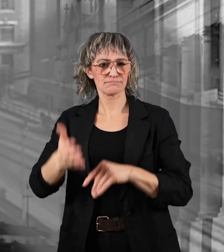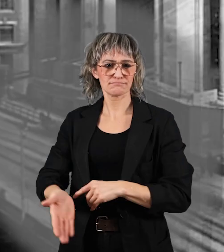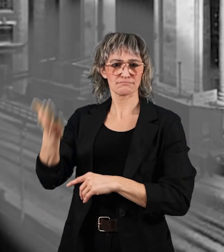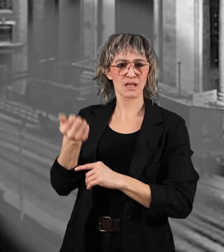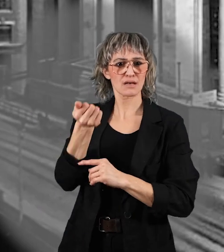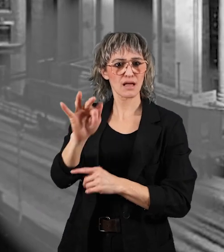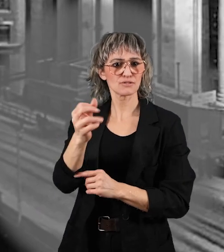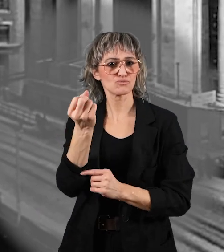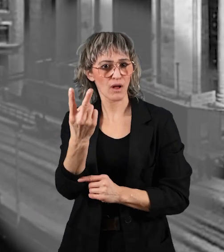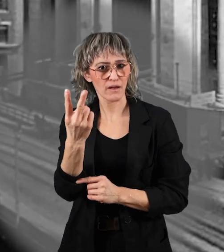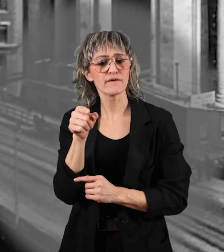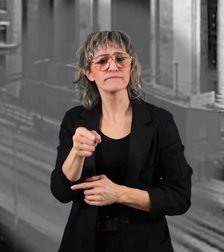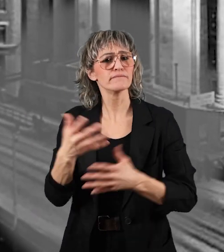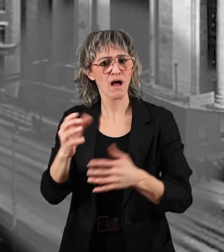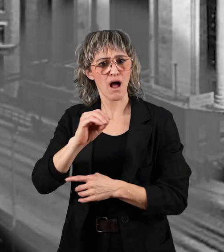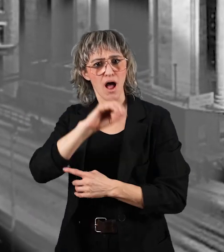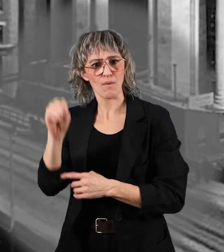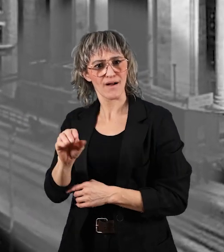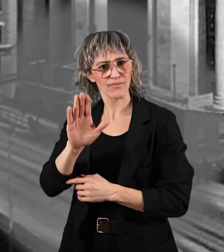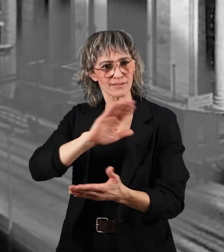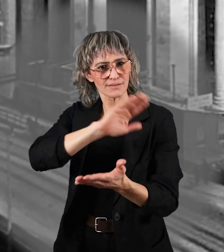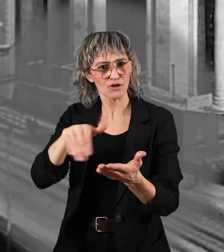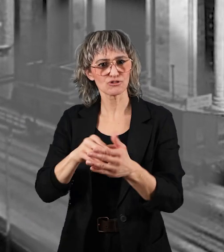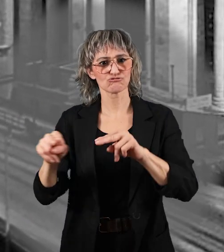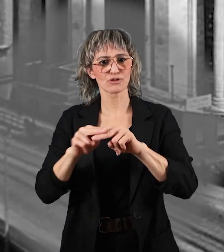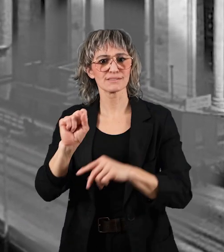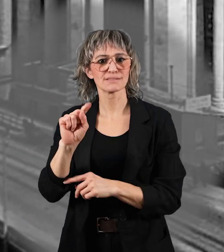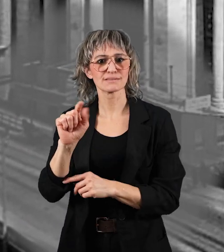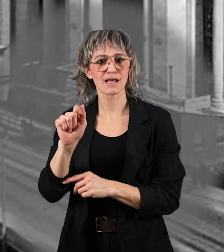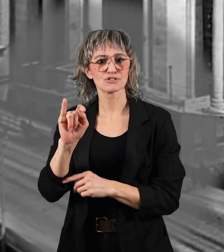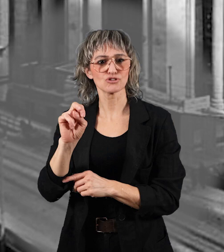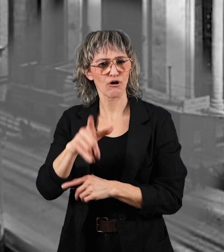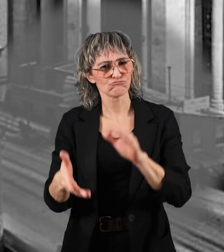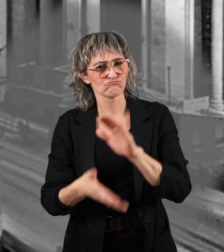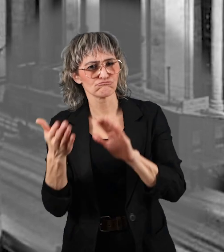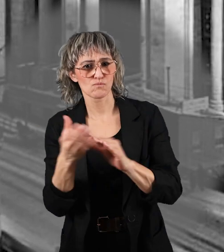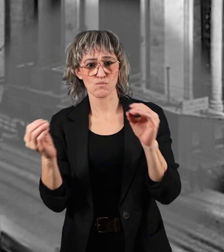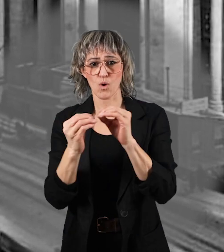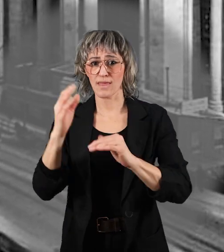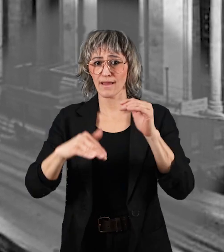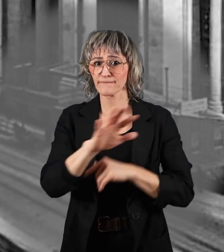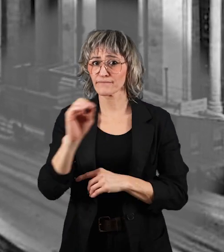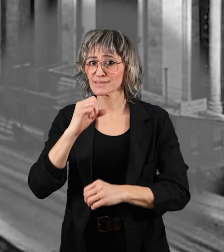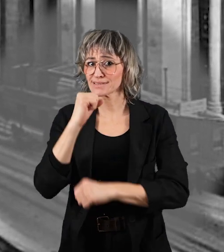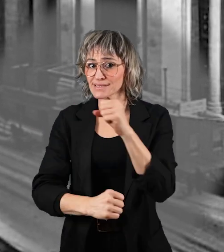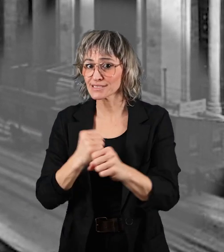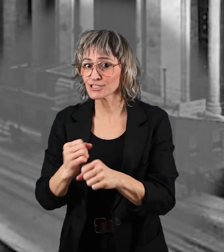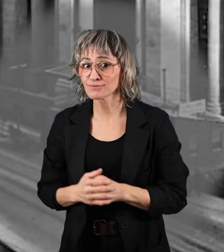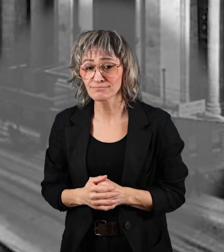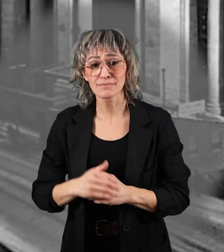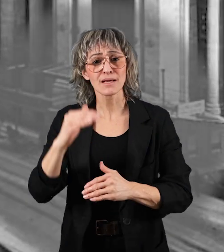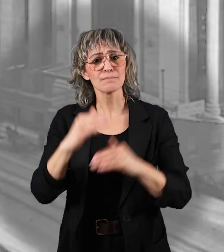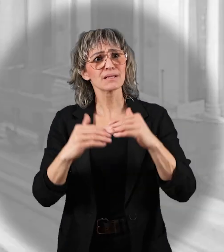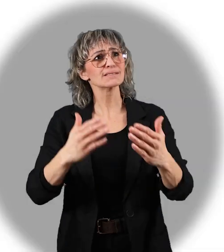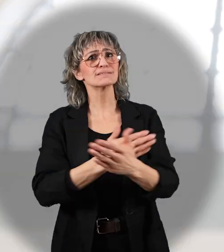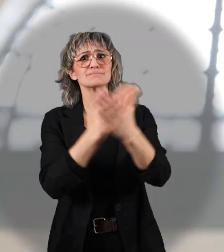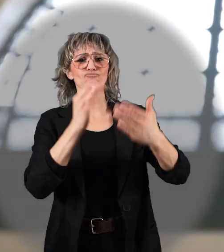Built in 1912, it was Ottawa's central train station for more than 50 years.